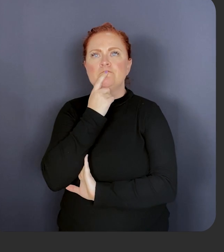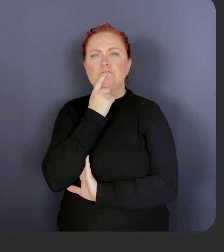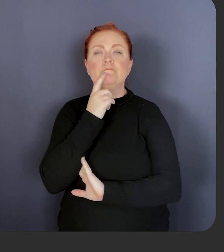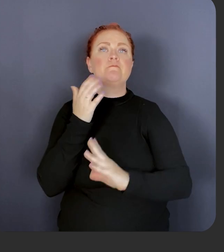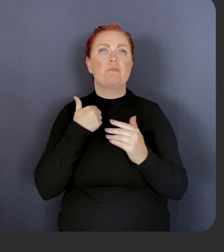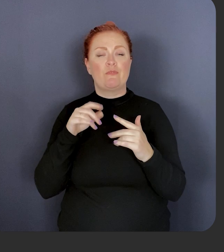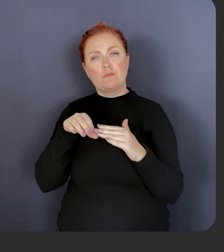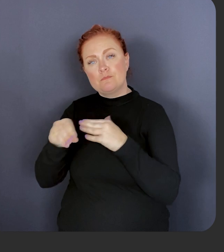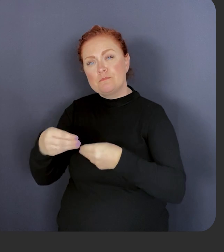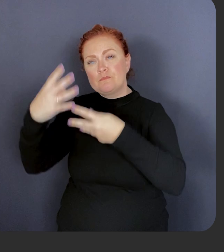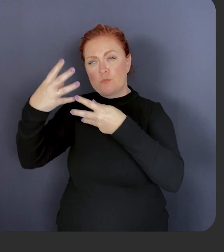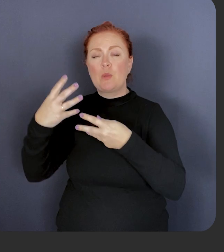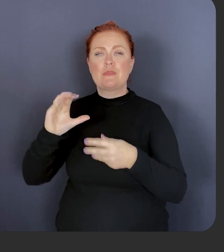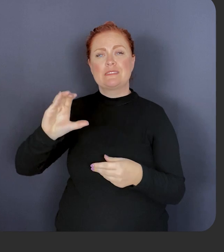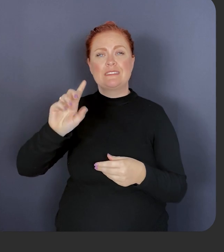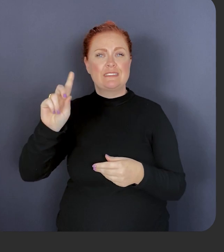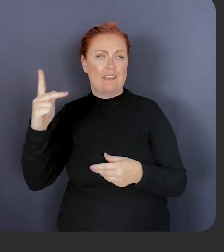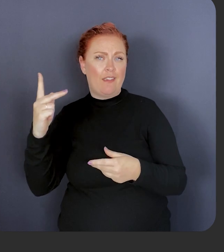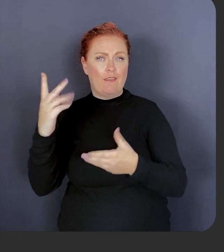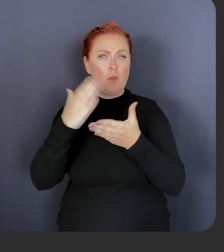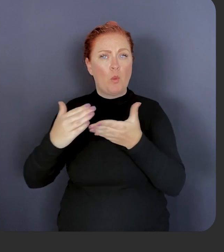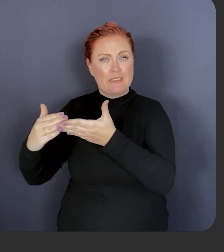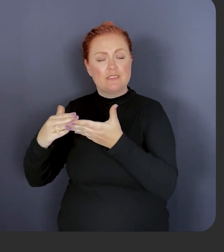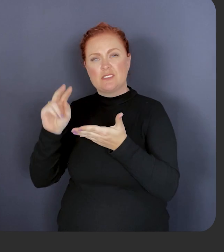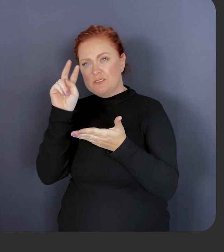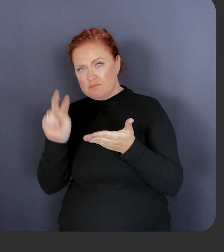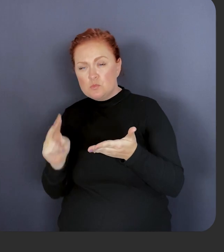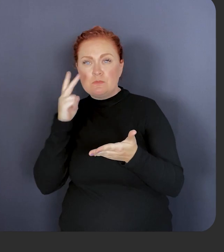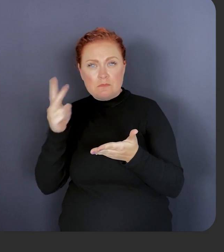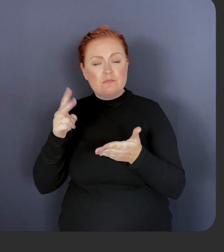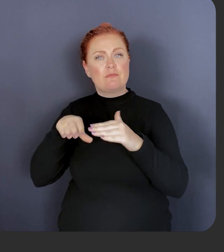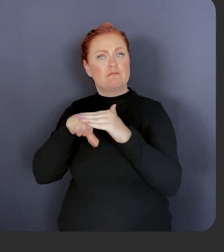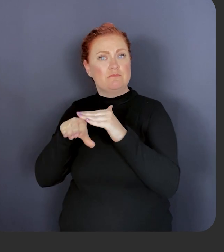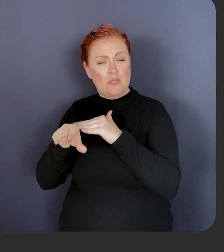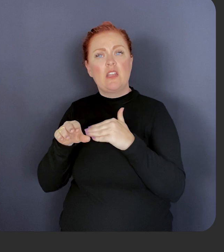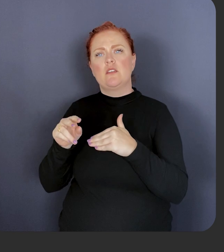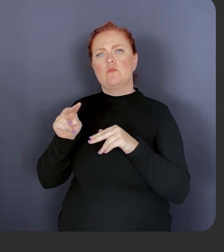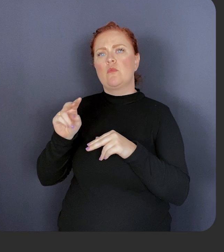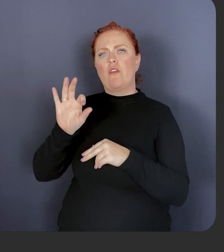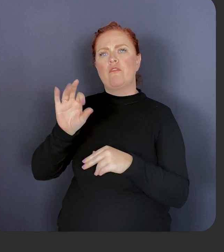And if I go into the Components in the CDK, I can see that within the accessibility package, I'm looking at focus-trap.